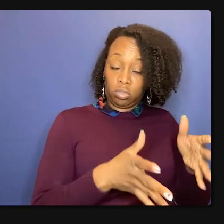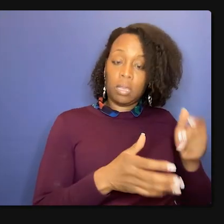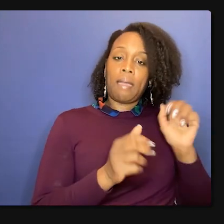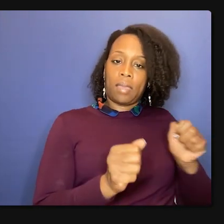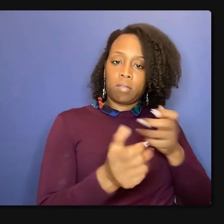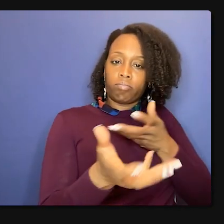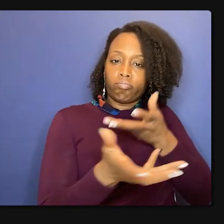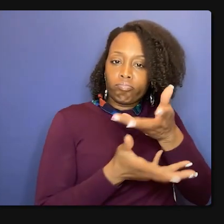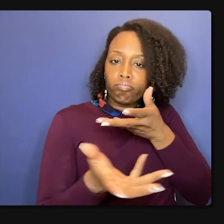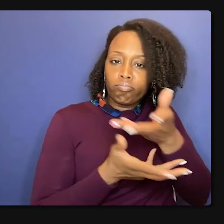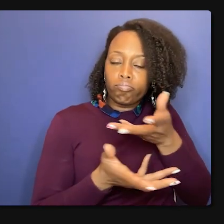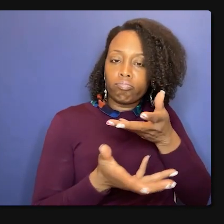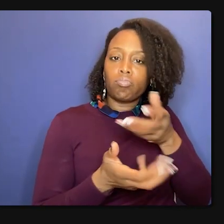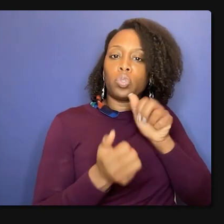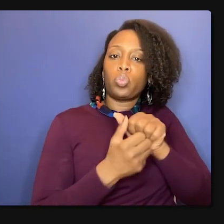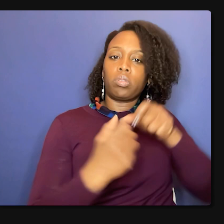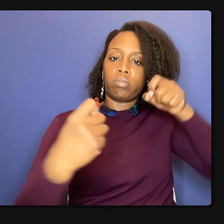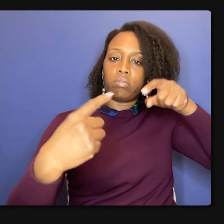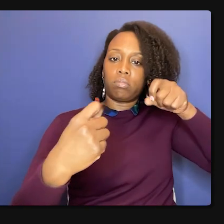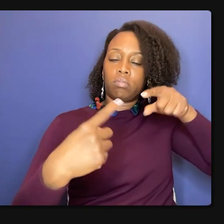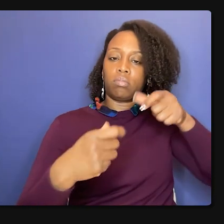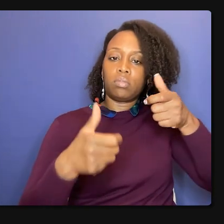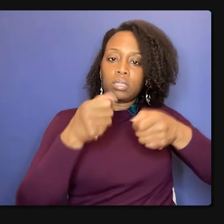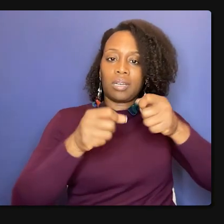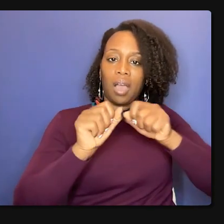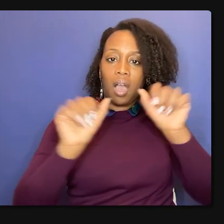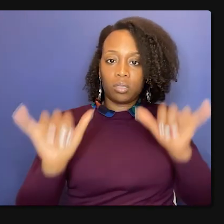I can interact with the remote consoles.